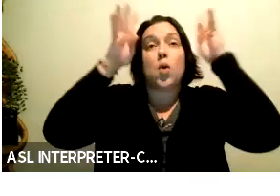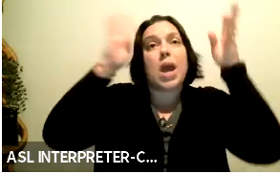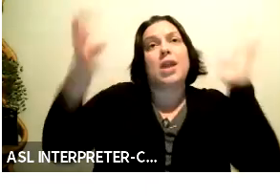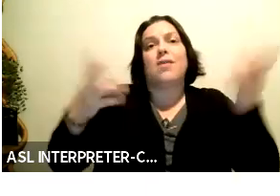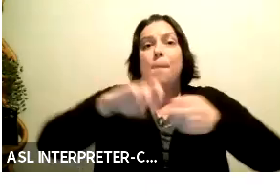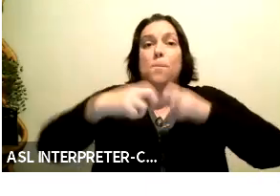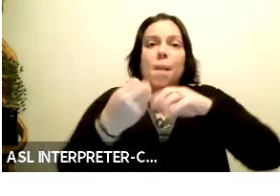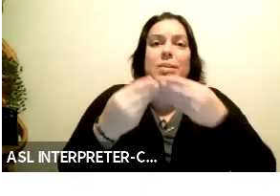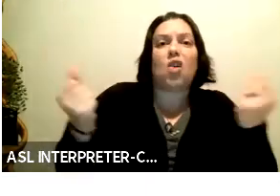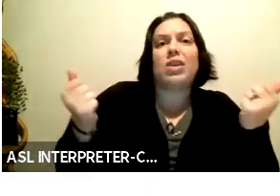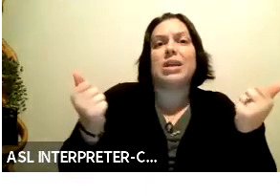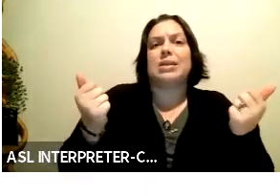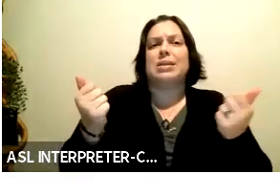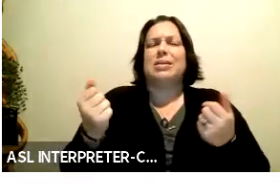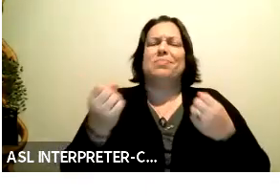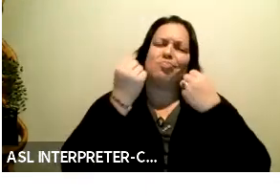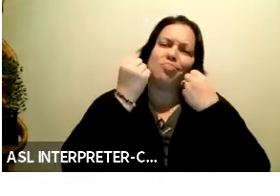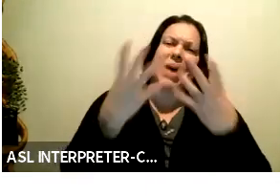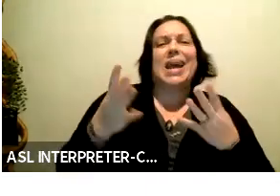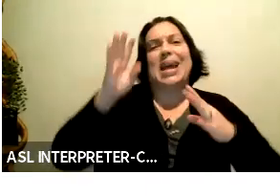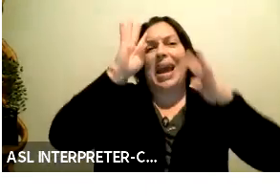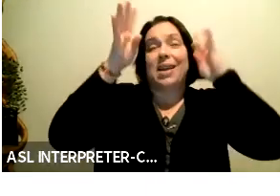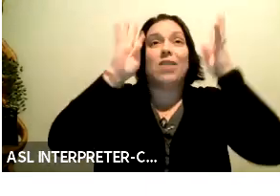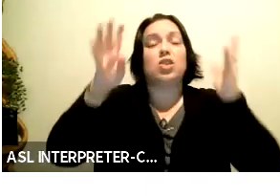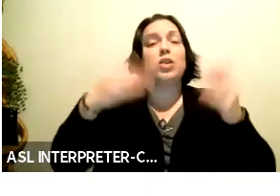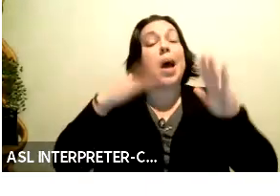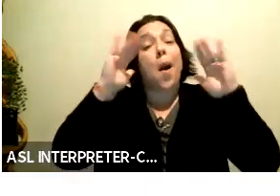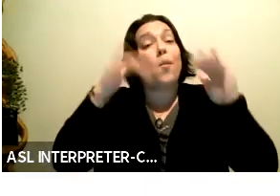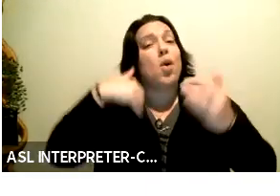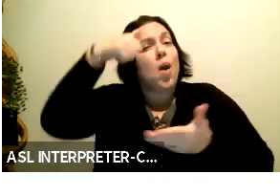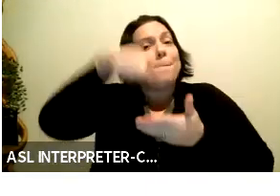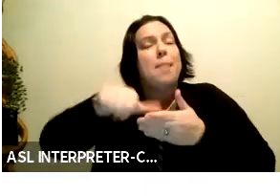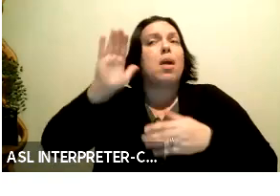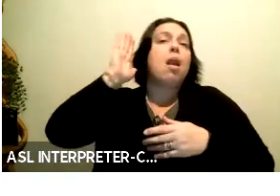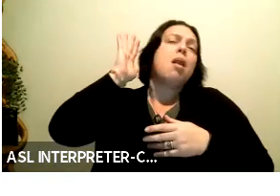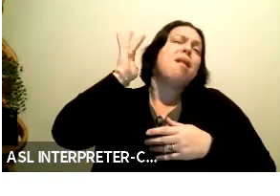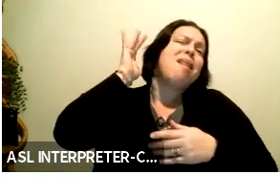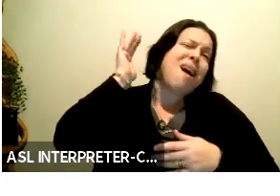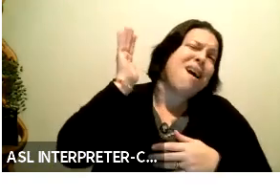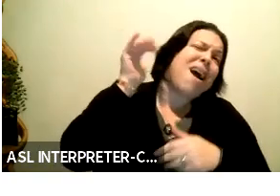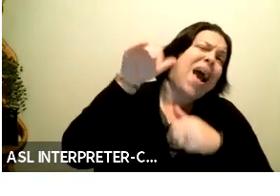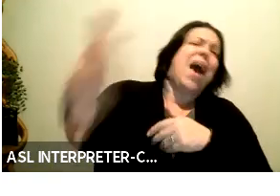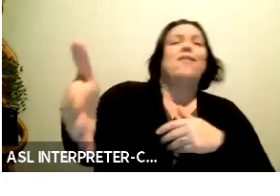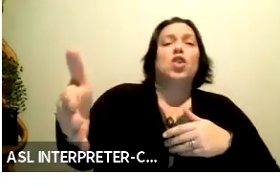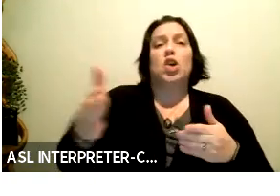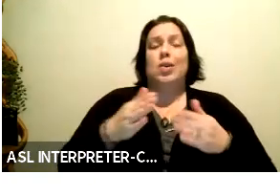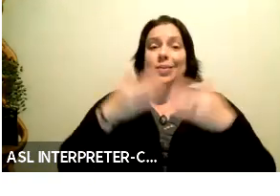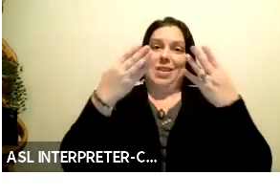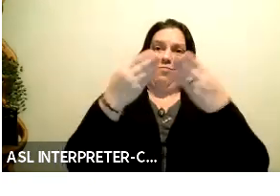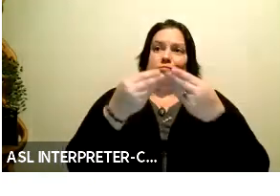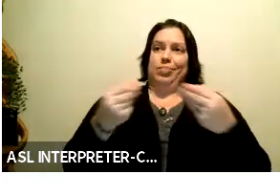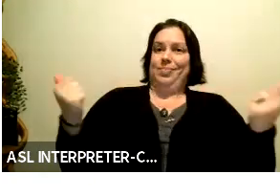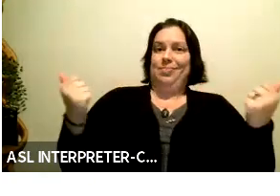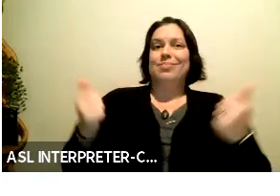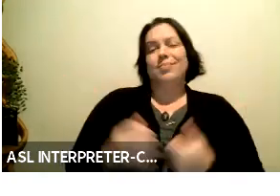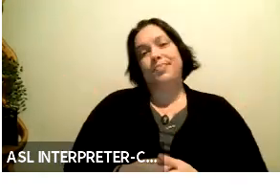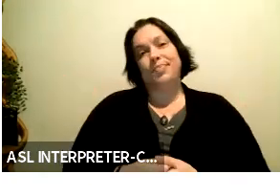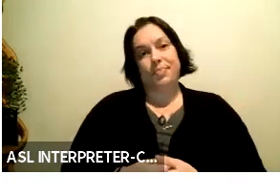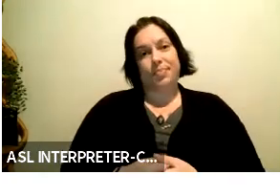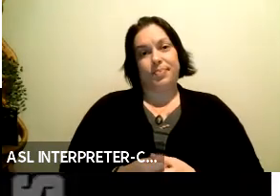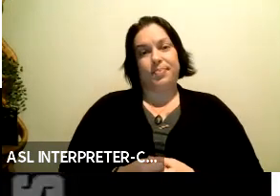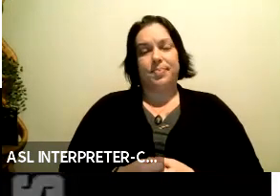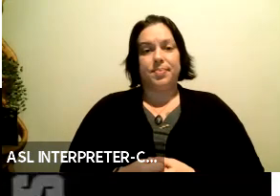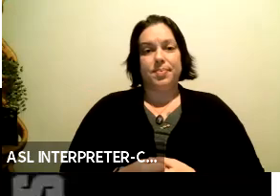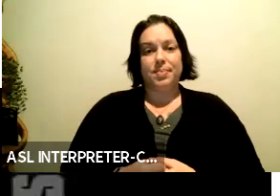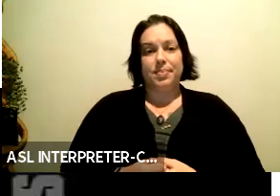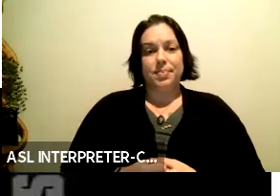and many innovations that I hope we remember long after this pandemic is over. Next slide. So there